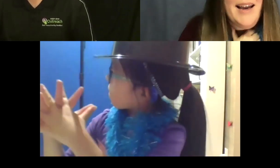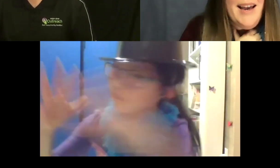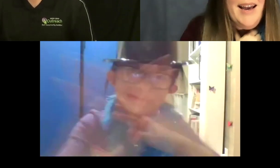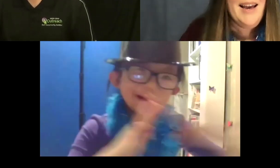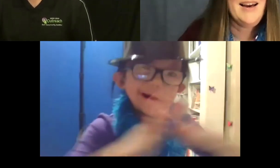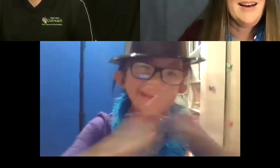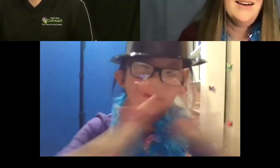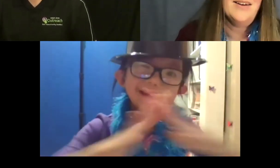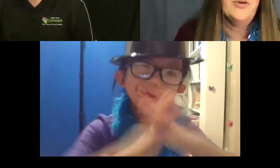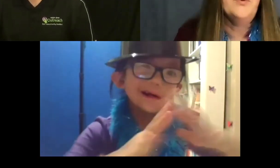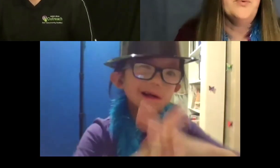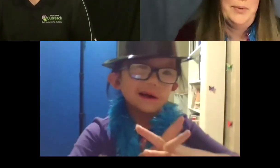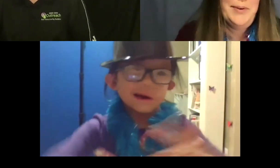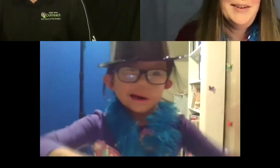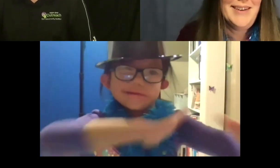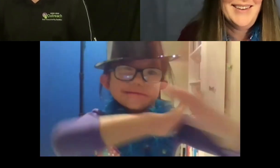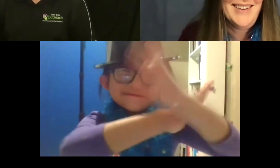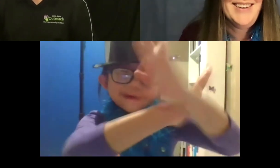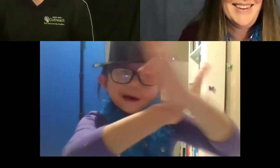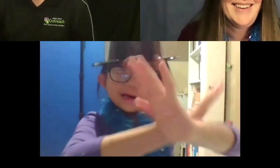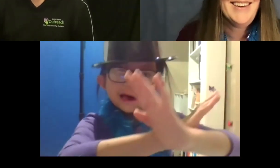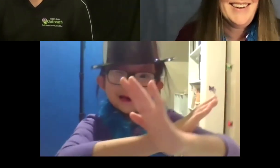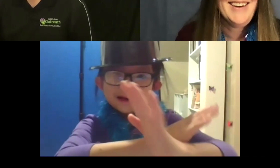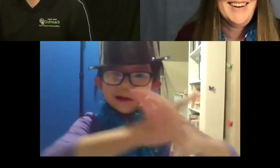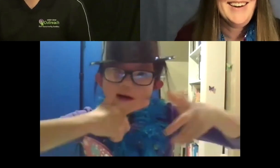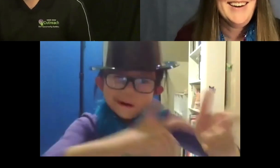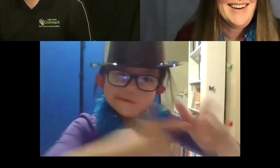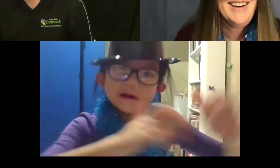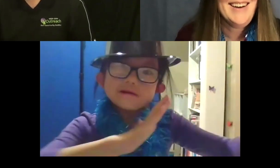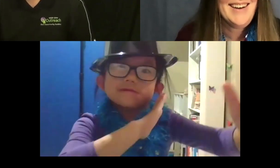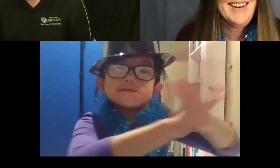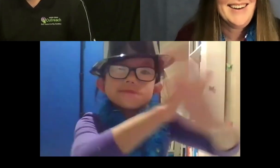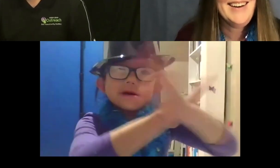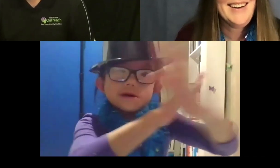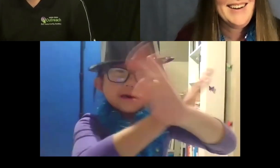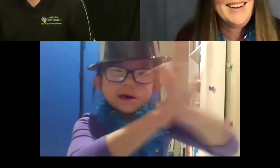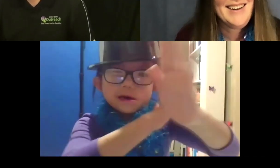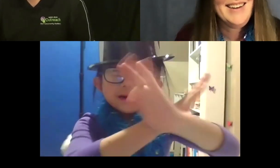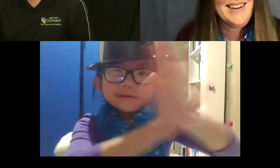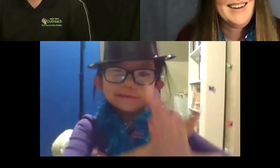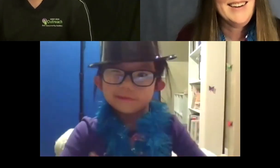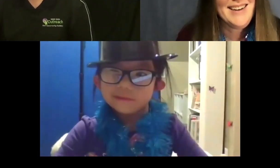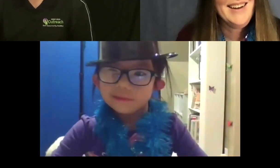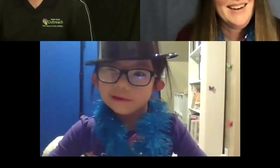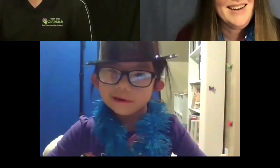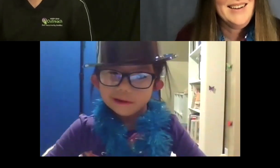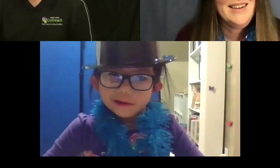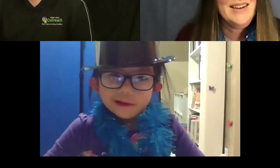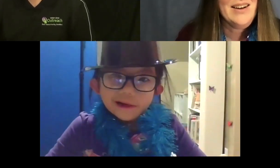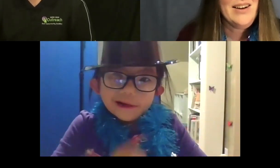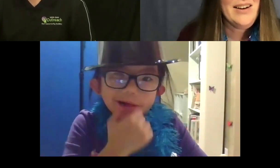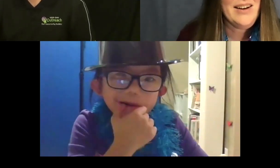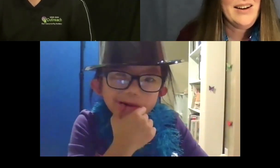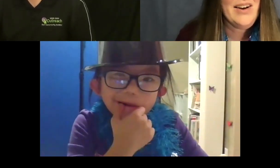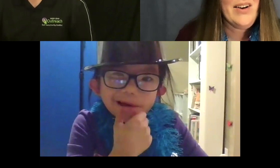else? Football, I do that. You have to block people and you have to run. You play defense.